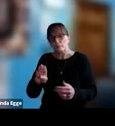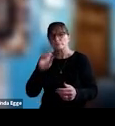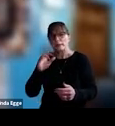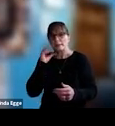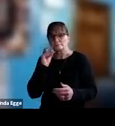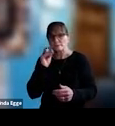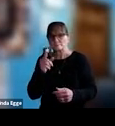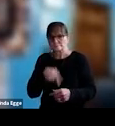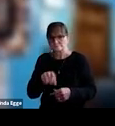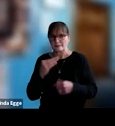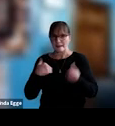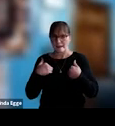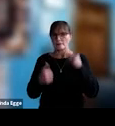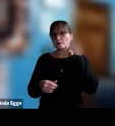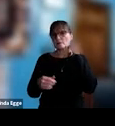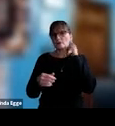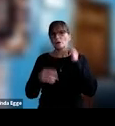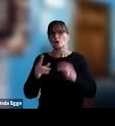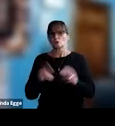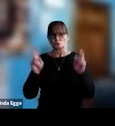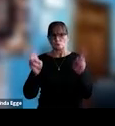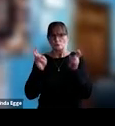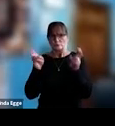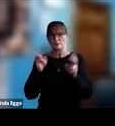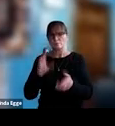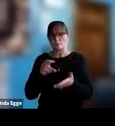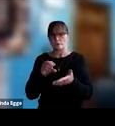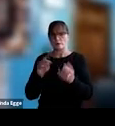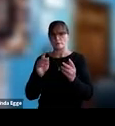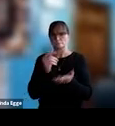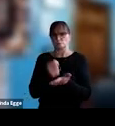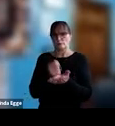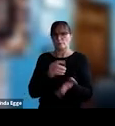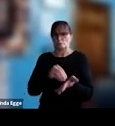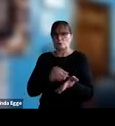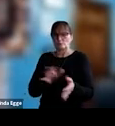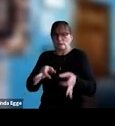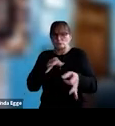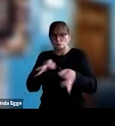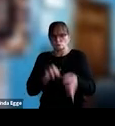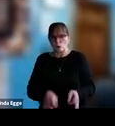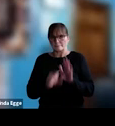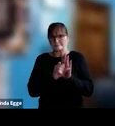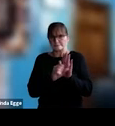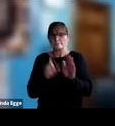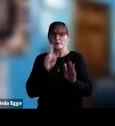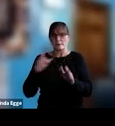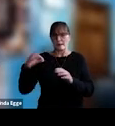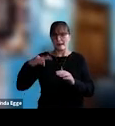Use quotes and citations from the treatment records that describe the symptoms the applicant experienced